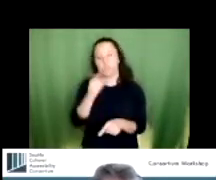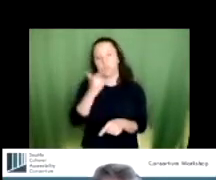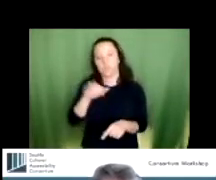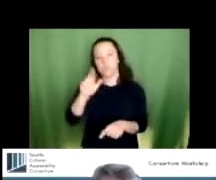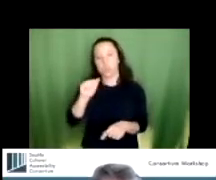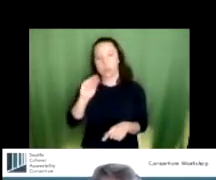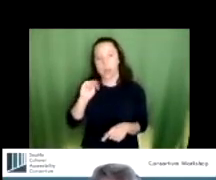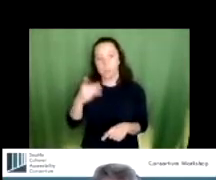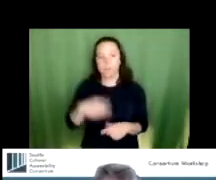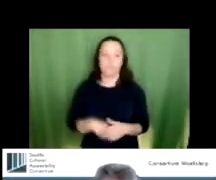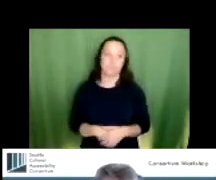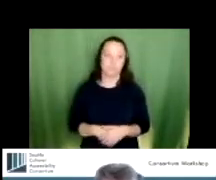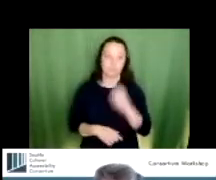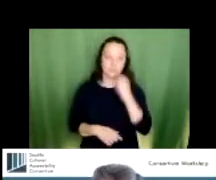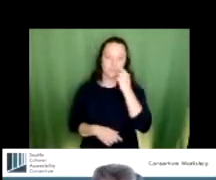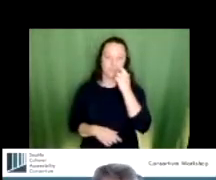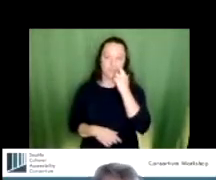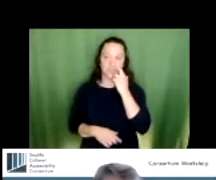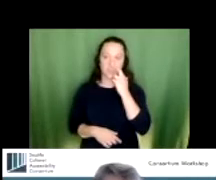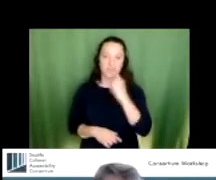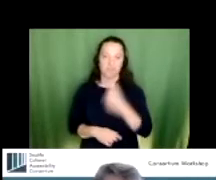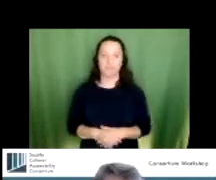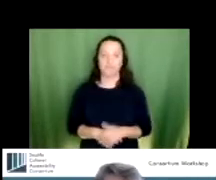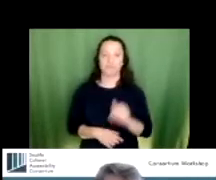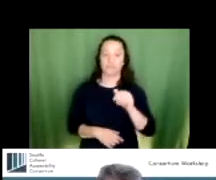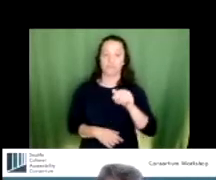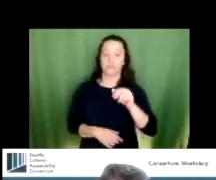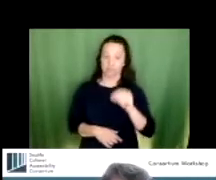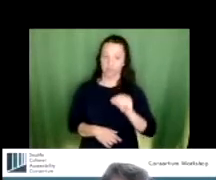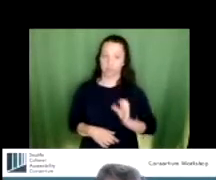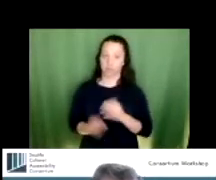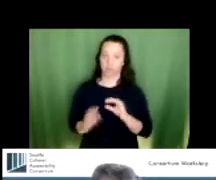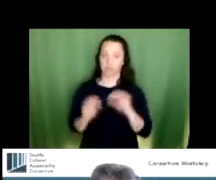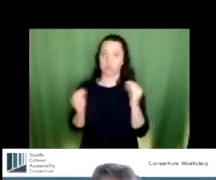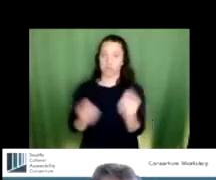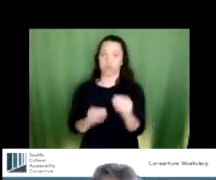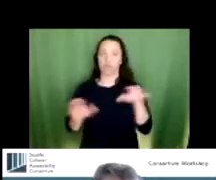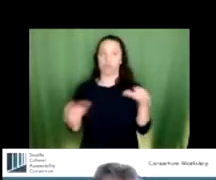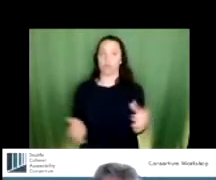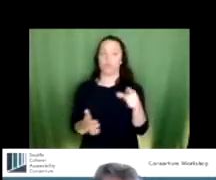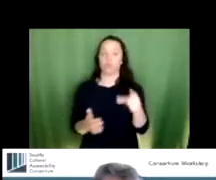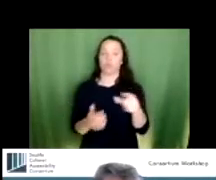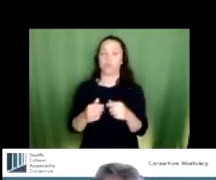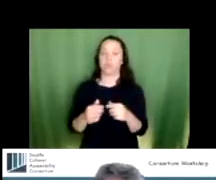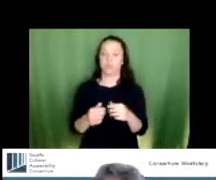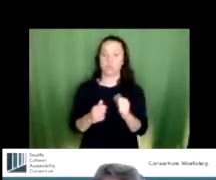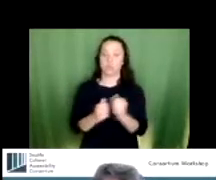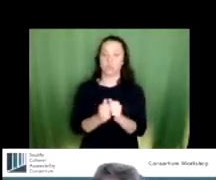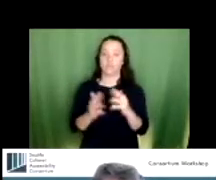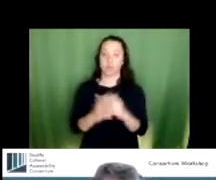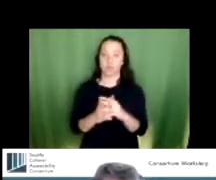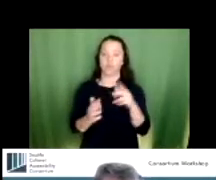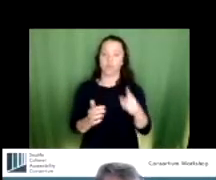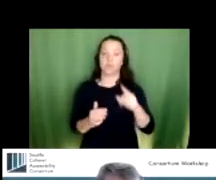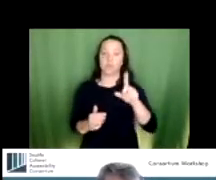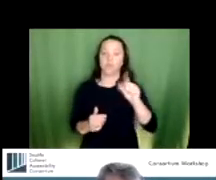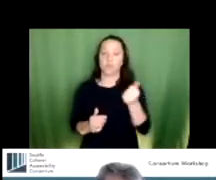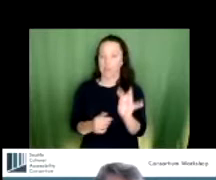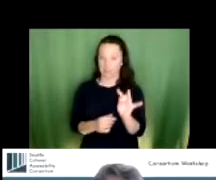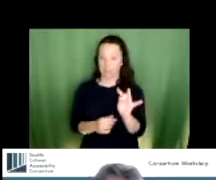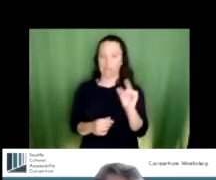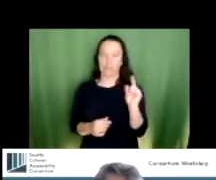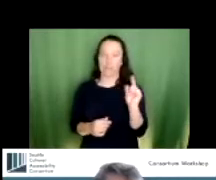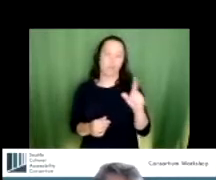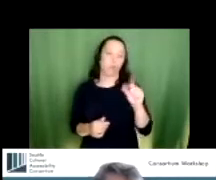The Consortium was founded as you may or may not know in late 2018. With the mission of connecting